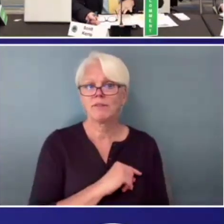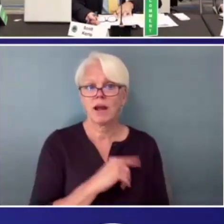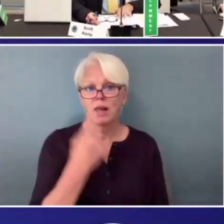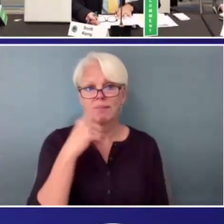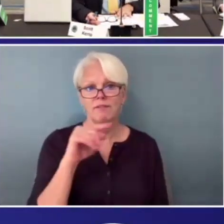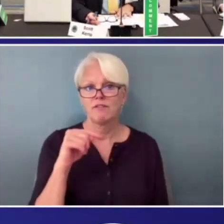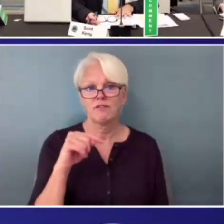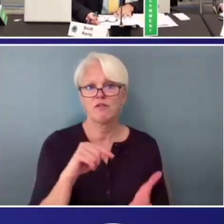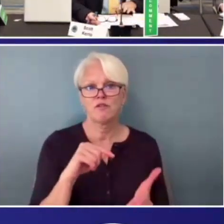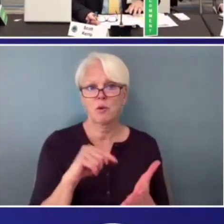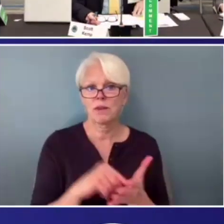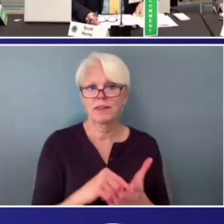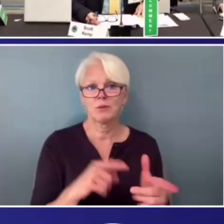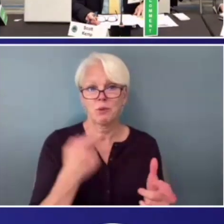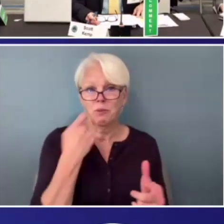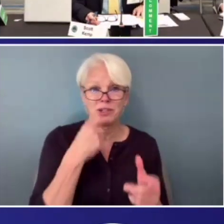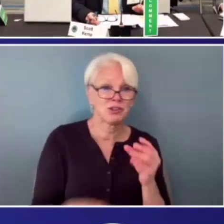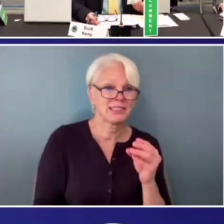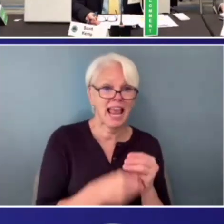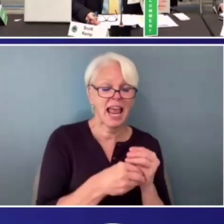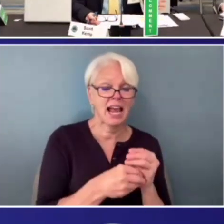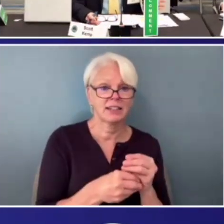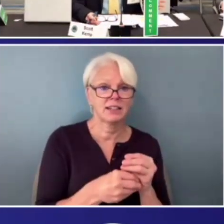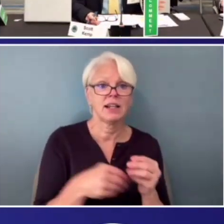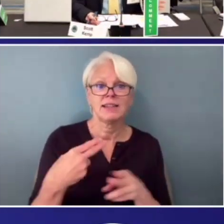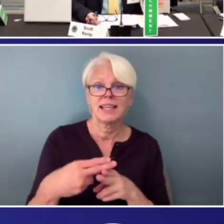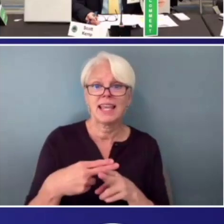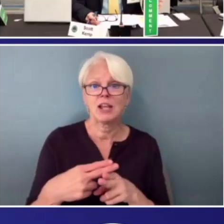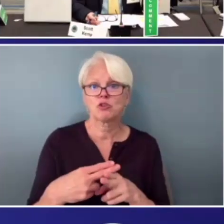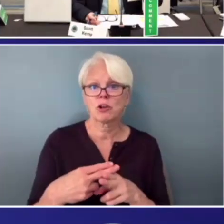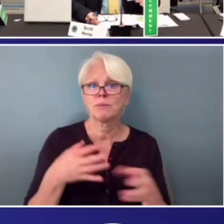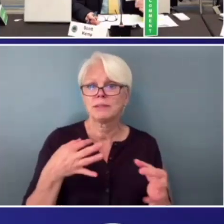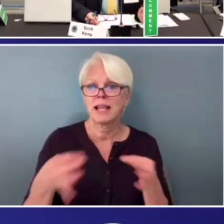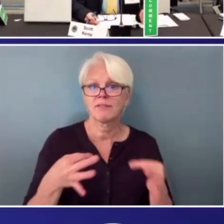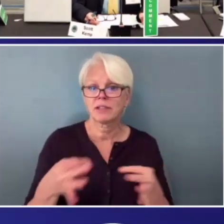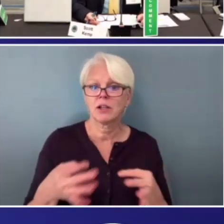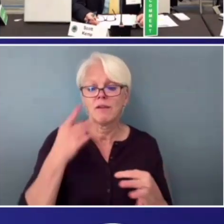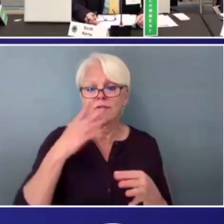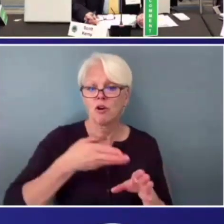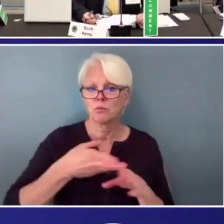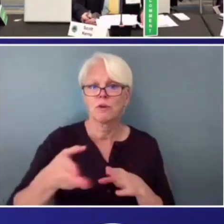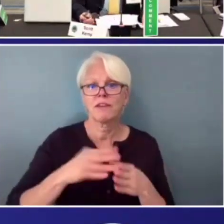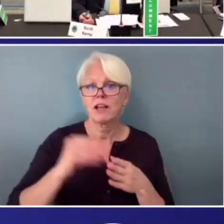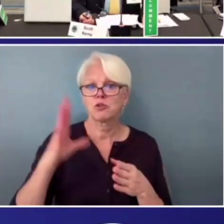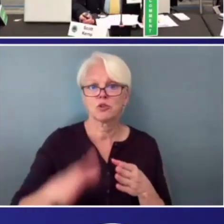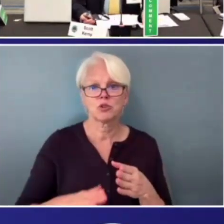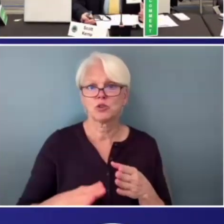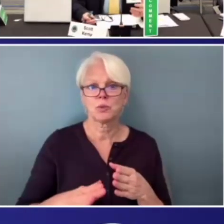this what we just added to it, the interim definition of a professional student. Meaning that,